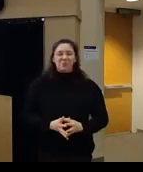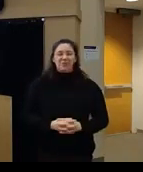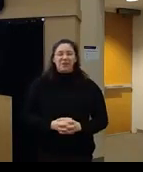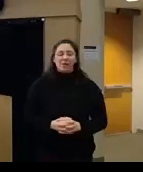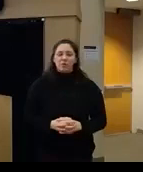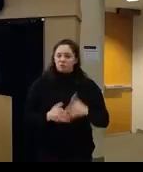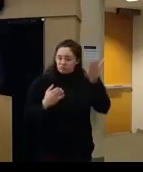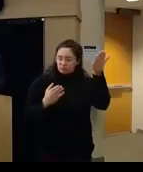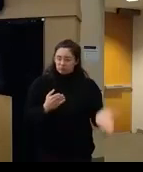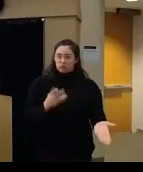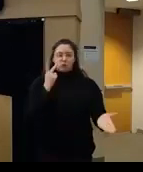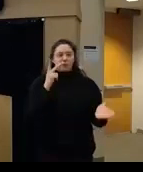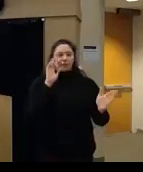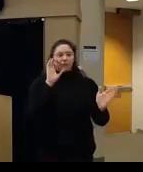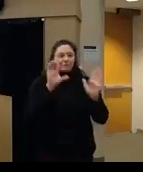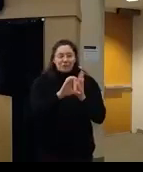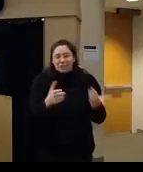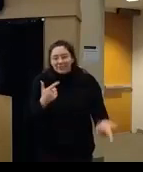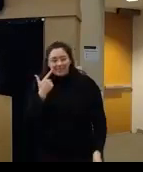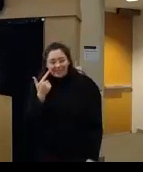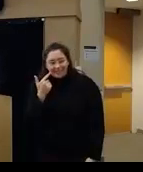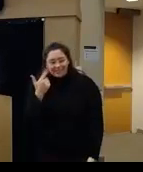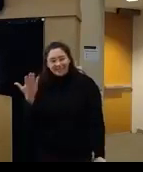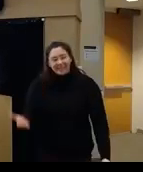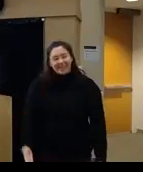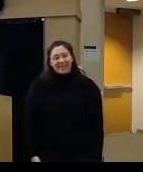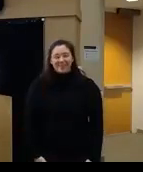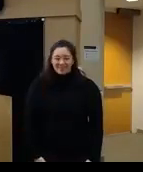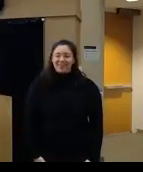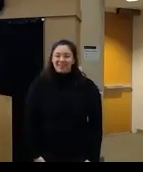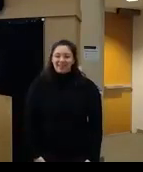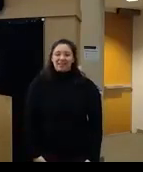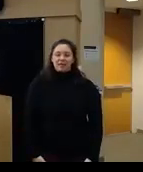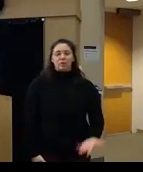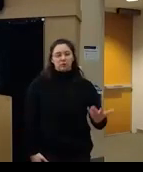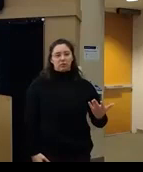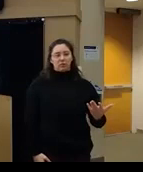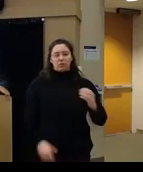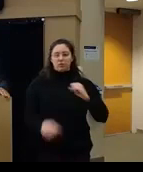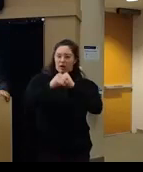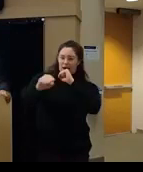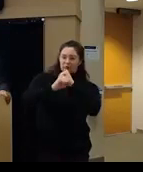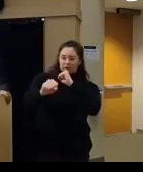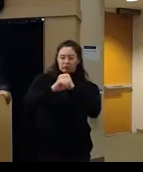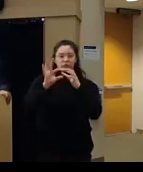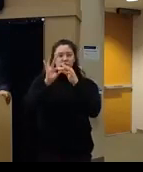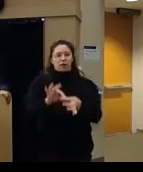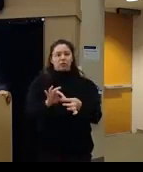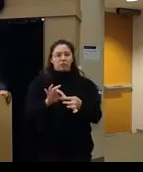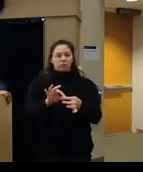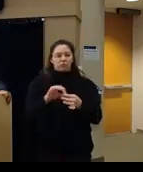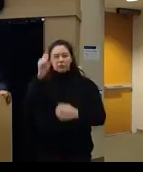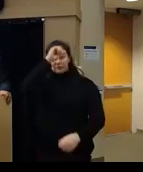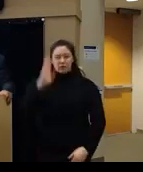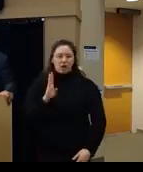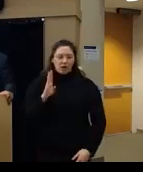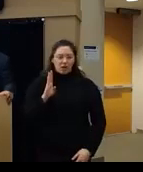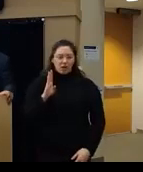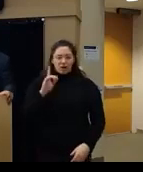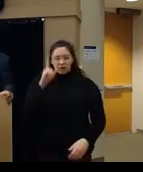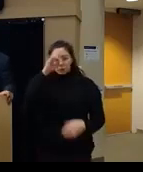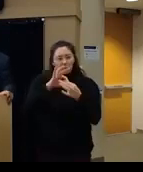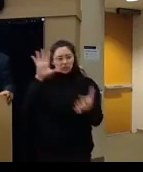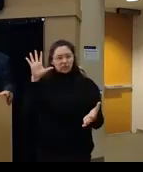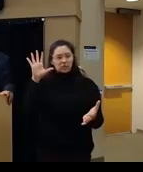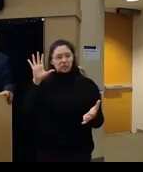how the the the the propaganda around schizophrenia and psychosis in terms of